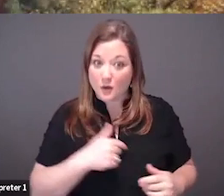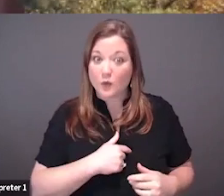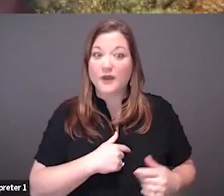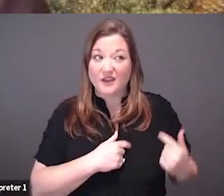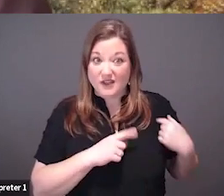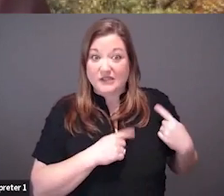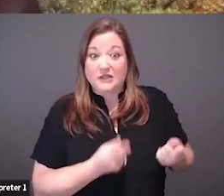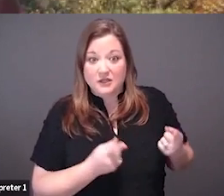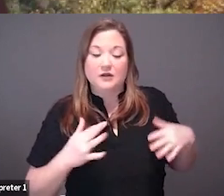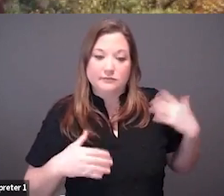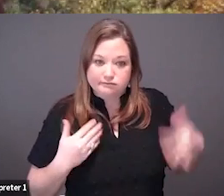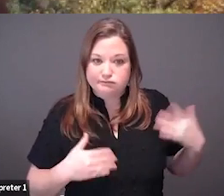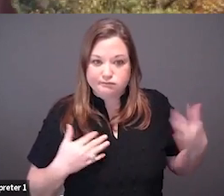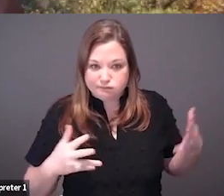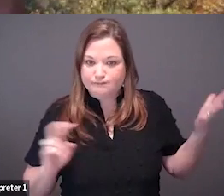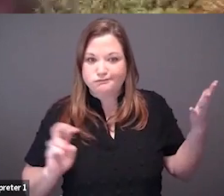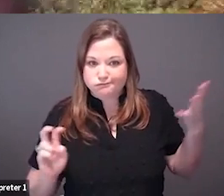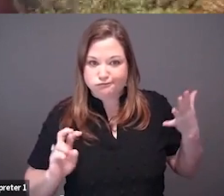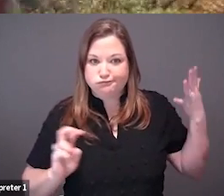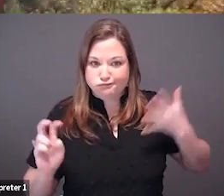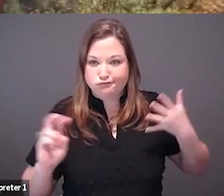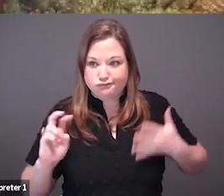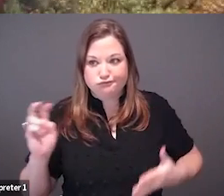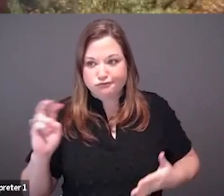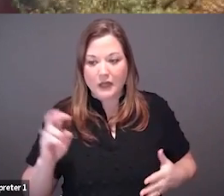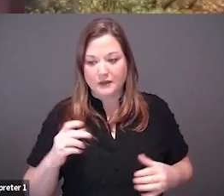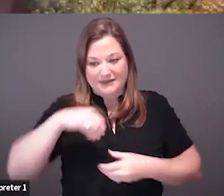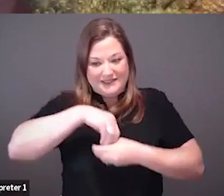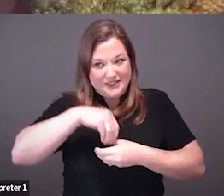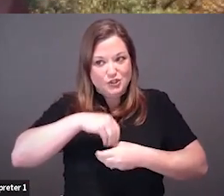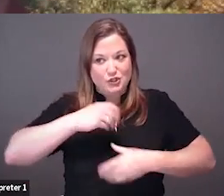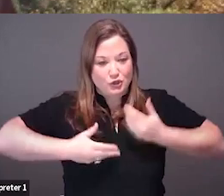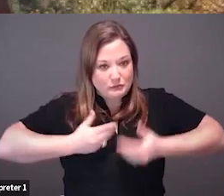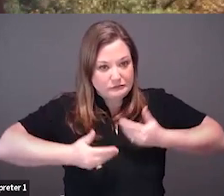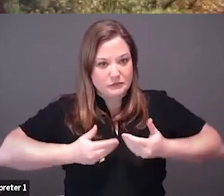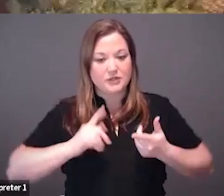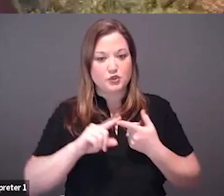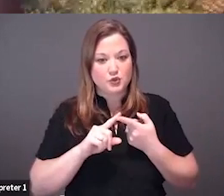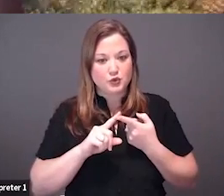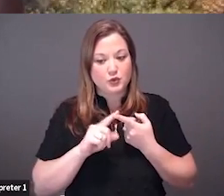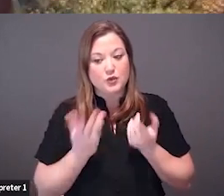in our internal parlance expedition to rebuild our website almost from scratch.